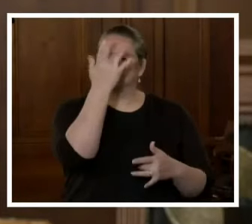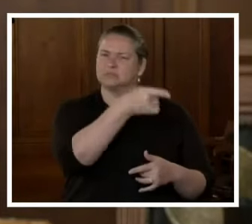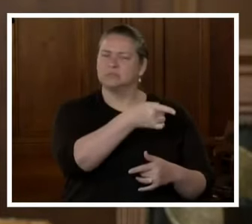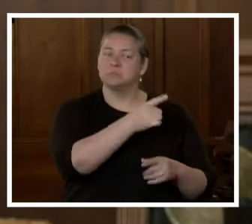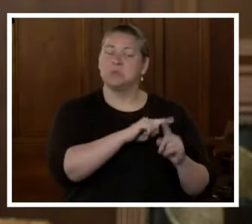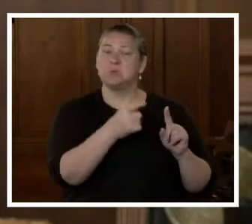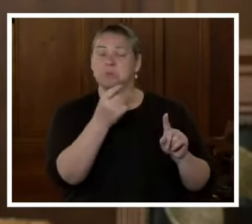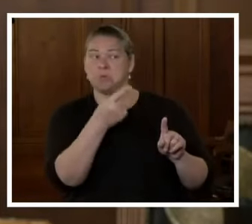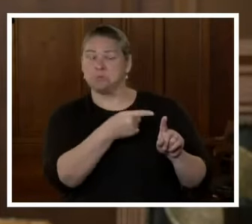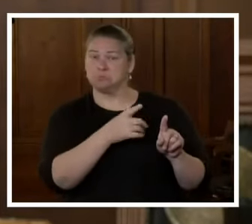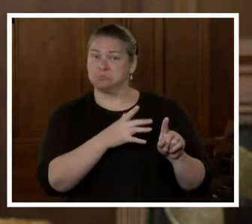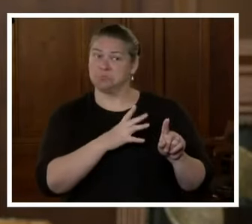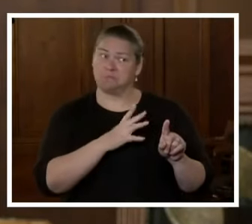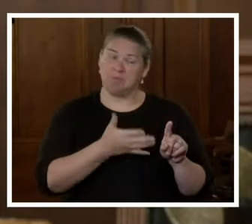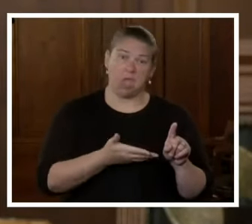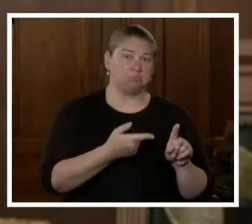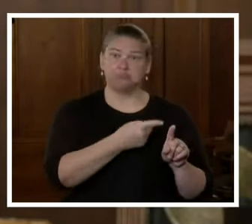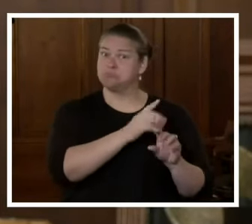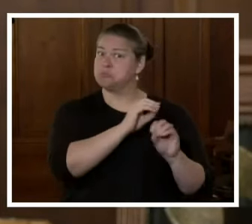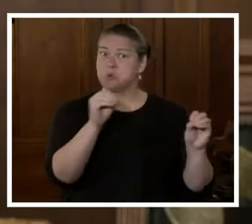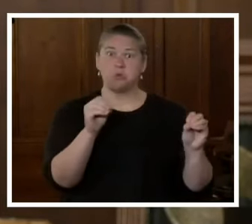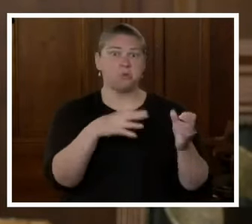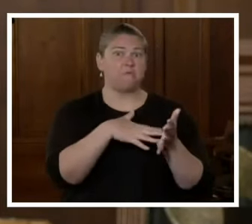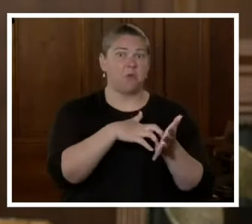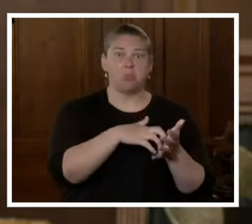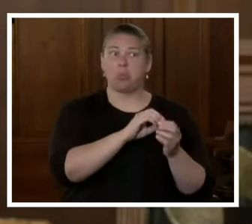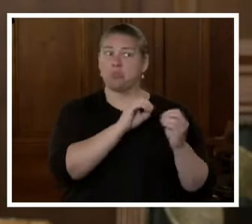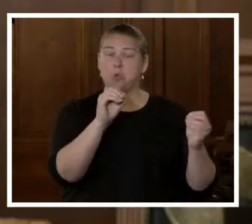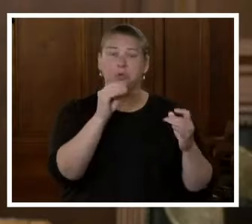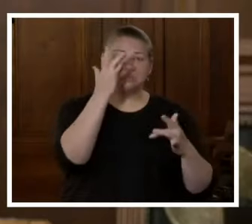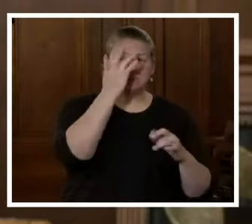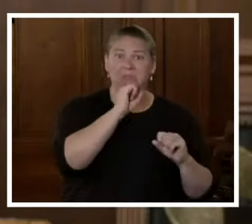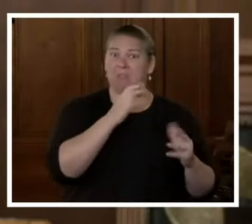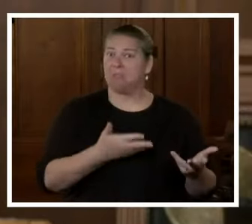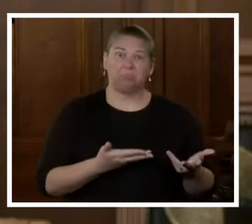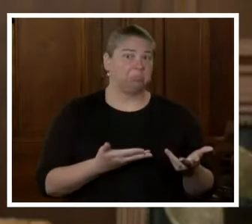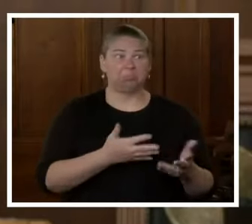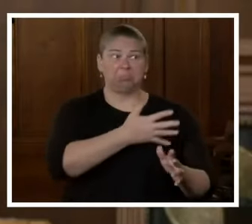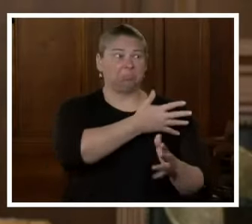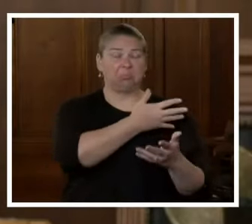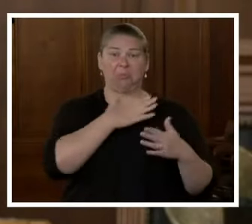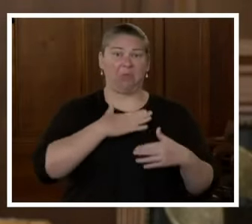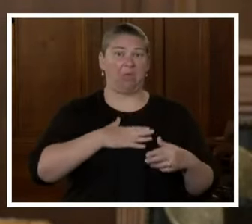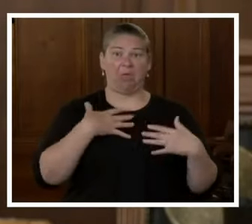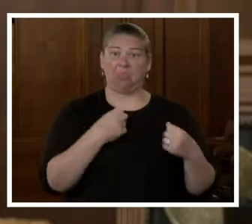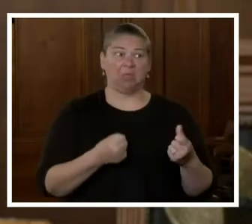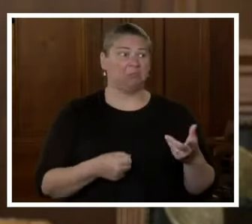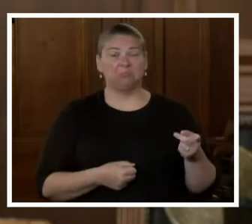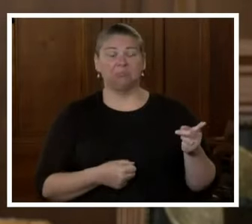EVEN-HANDED. THIS IS A VERY SERIOUS DISEASE. IT IS NOT INFLUENZA BECAUSE